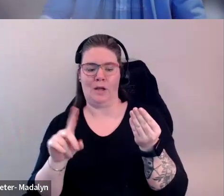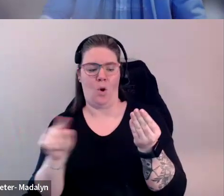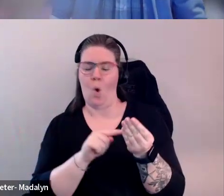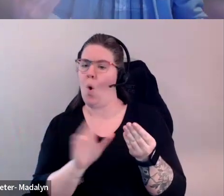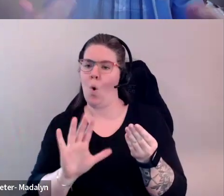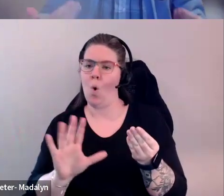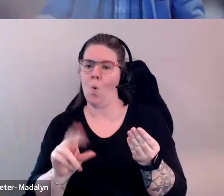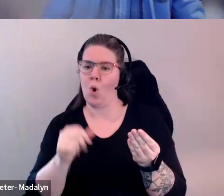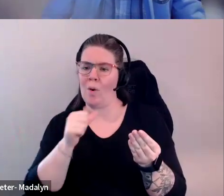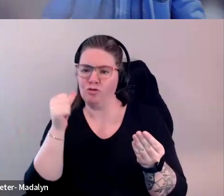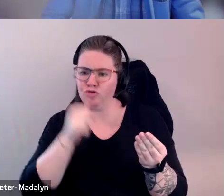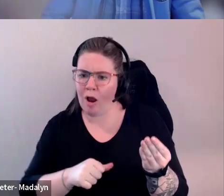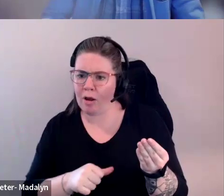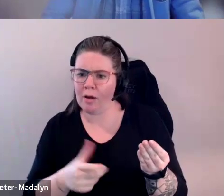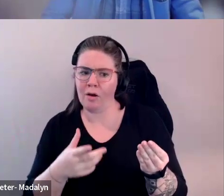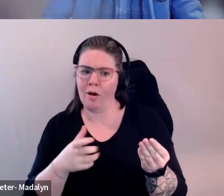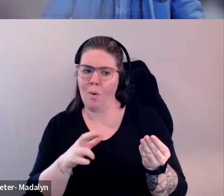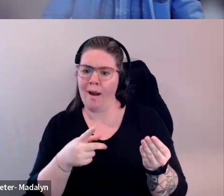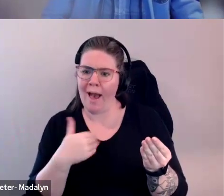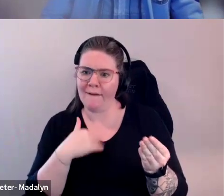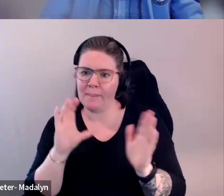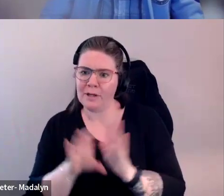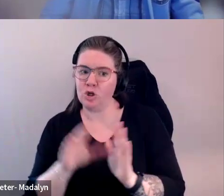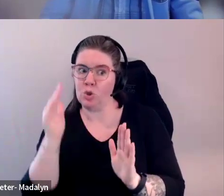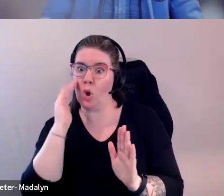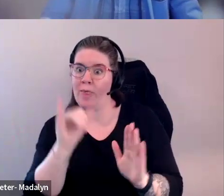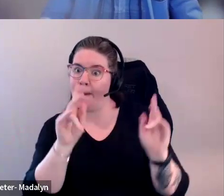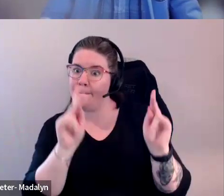Don Dew: Or they already have a picture of them, and they so they know that that person is.